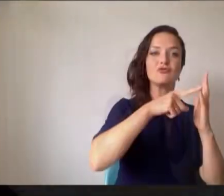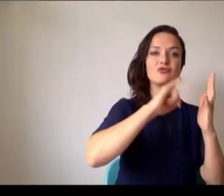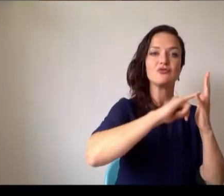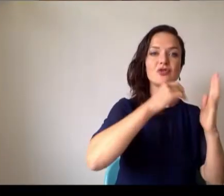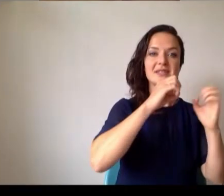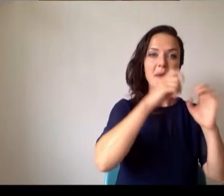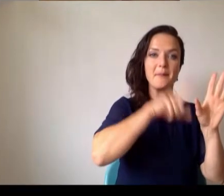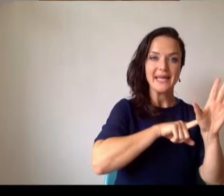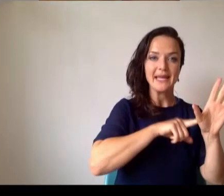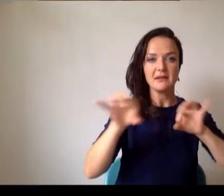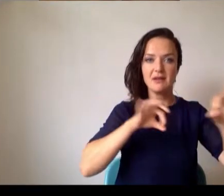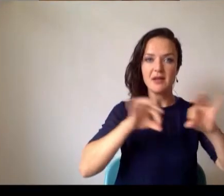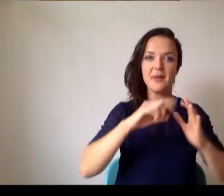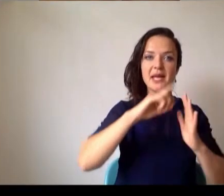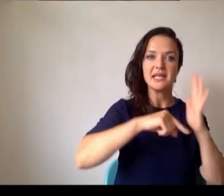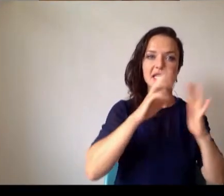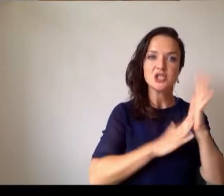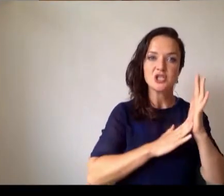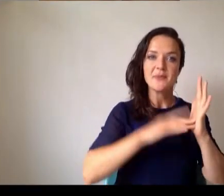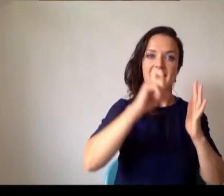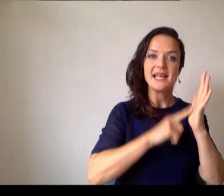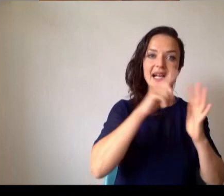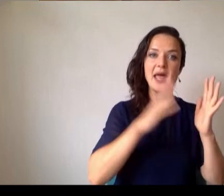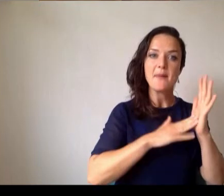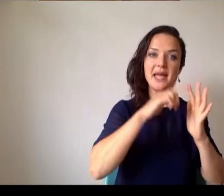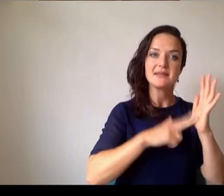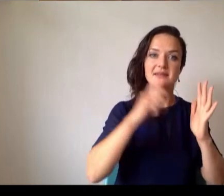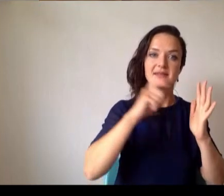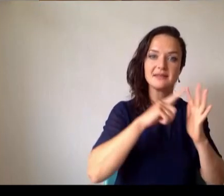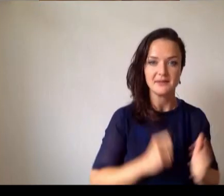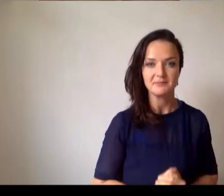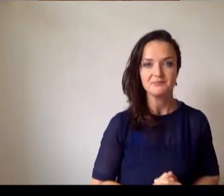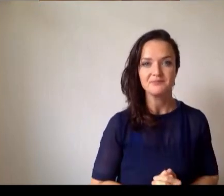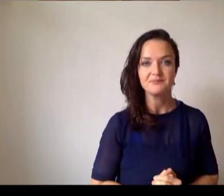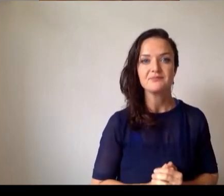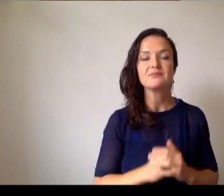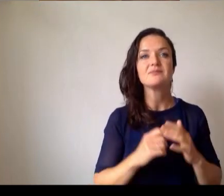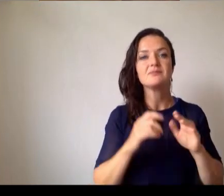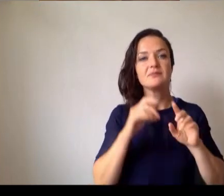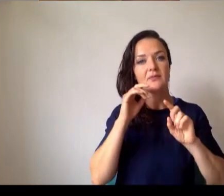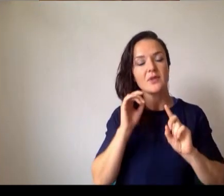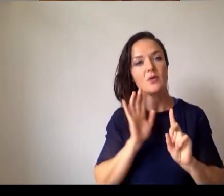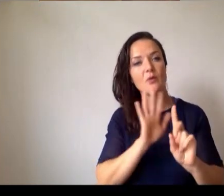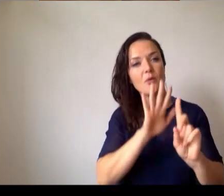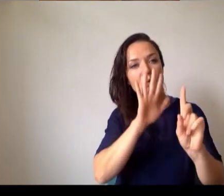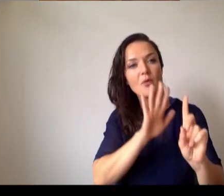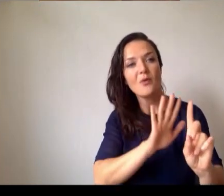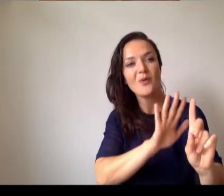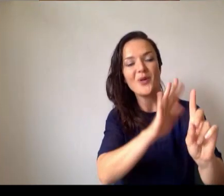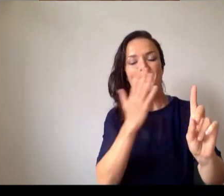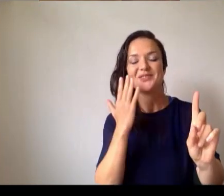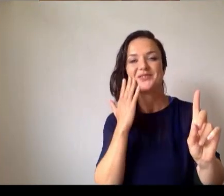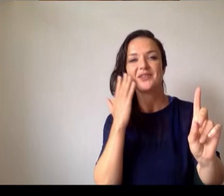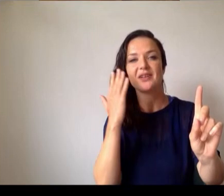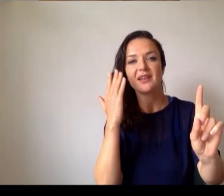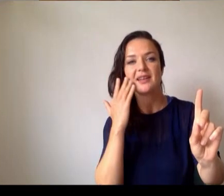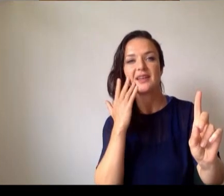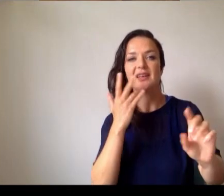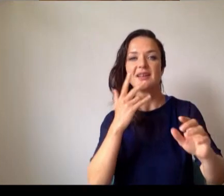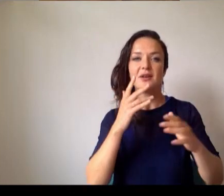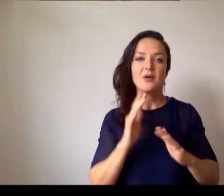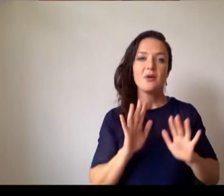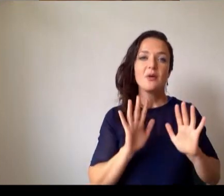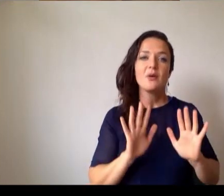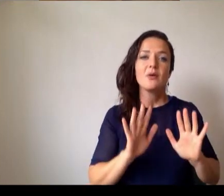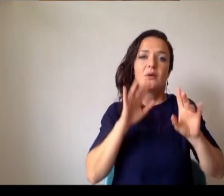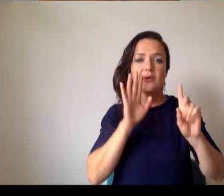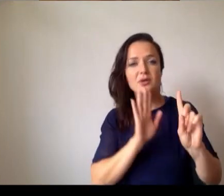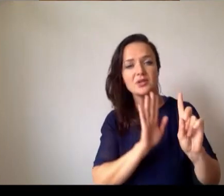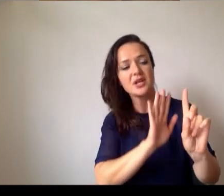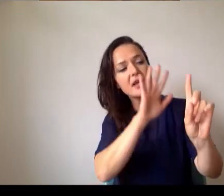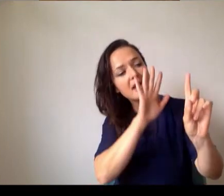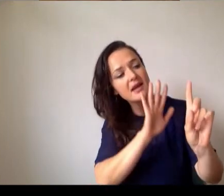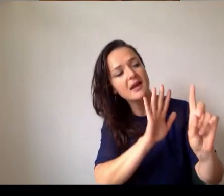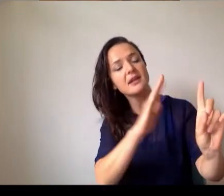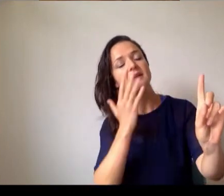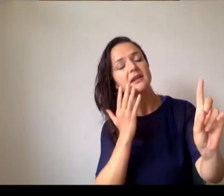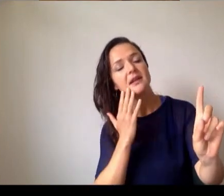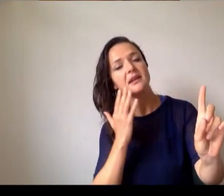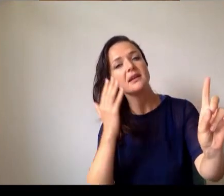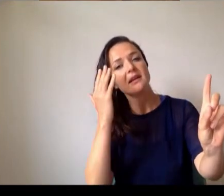Oh go gently, oh go gently